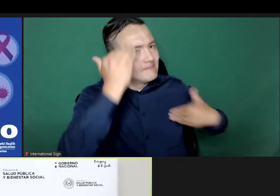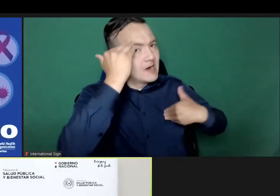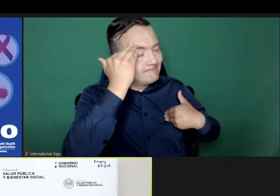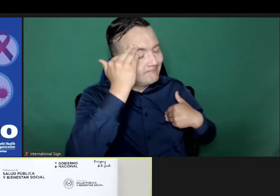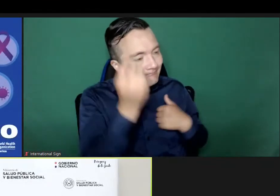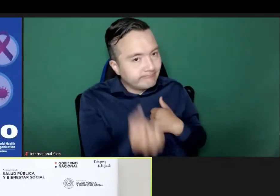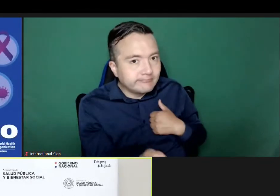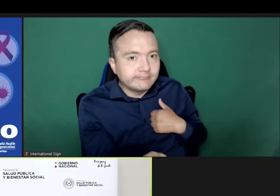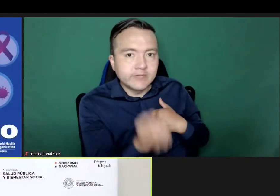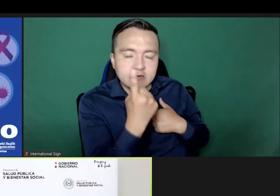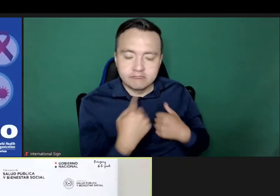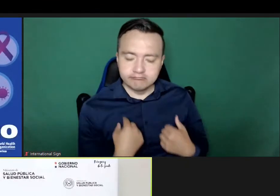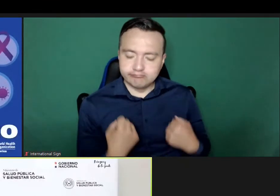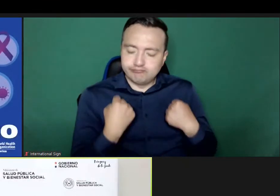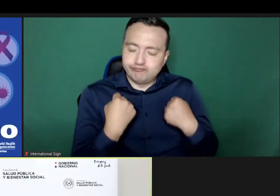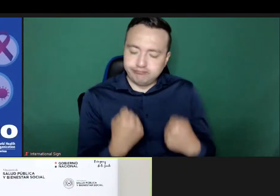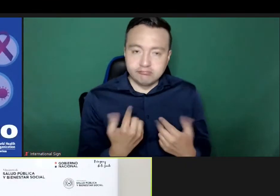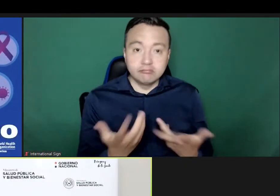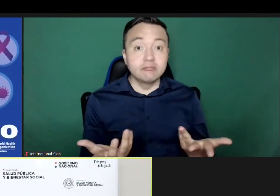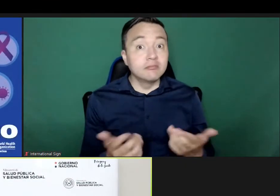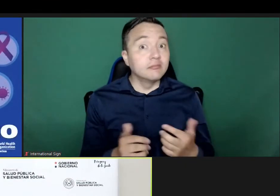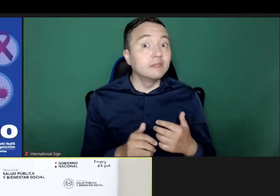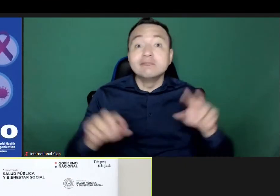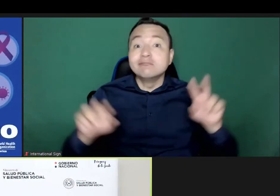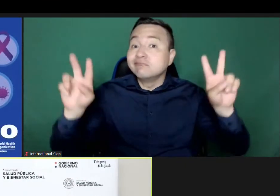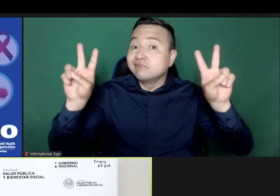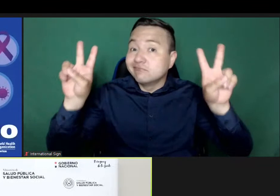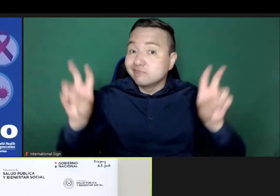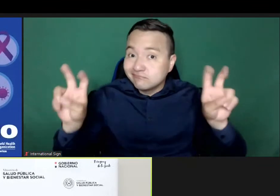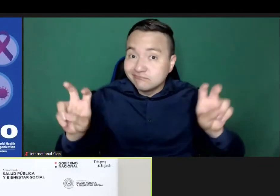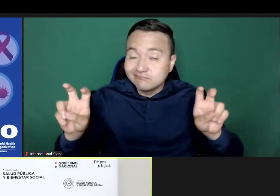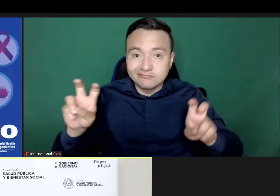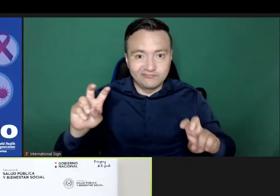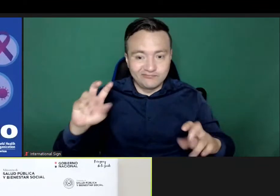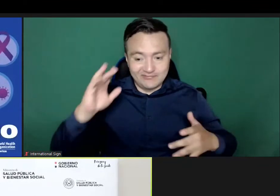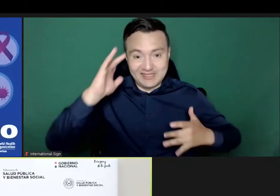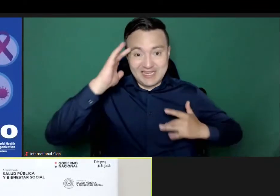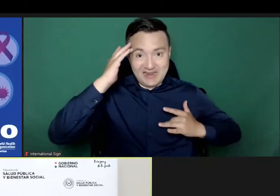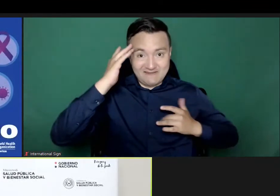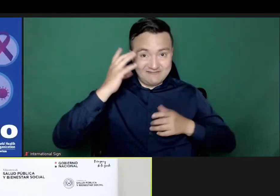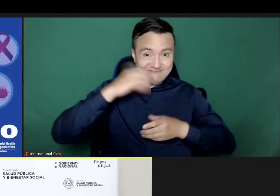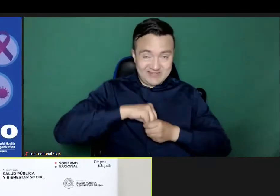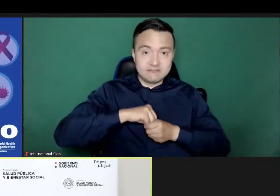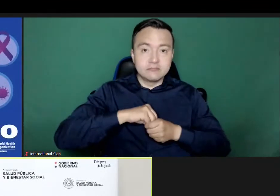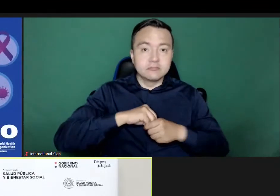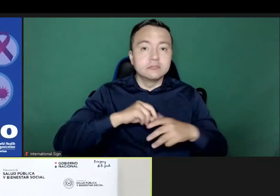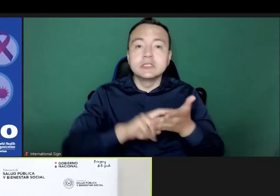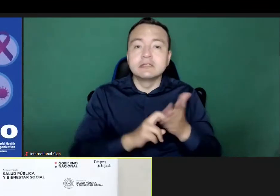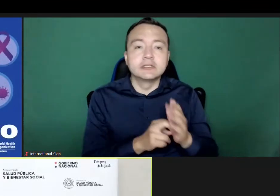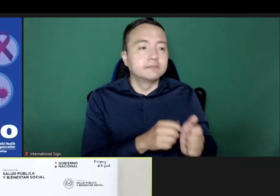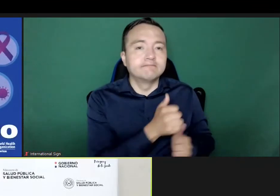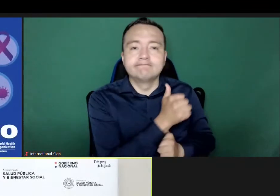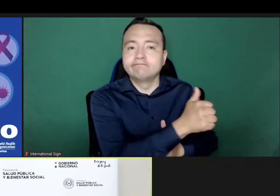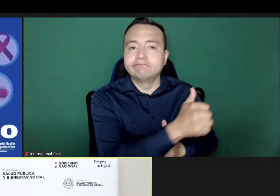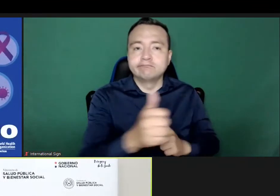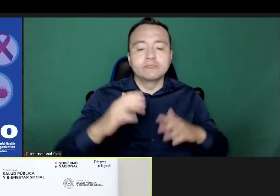But it's important that our people understand that the battle against chronic disease is a